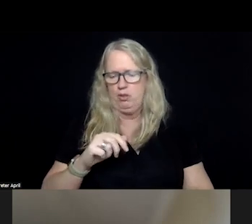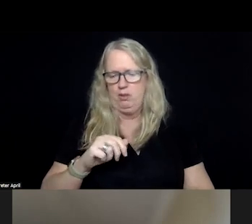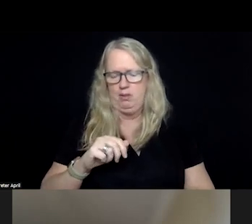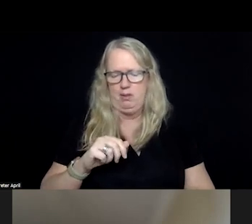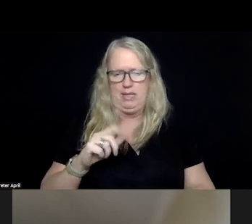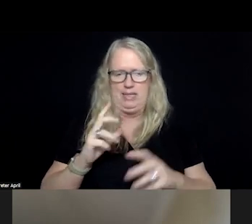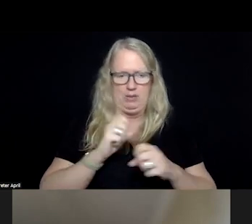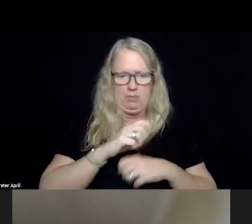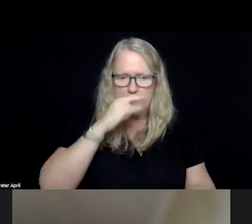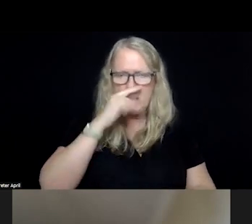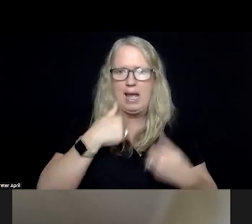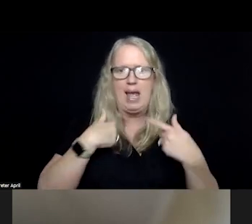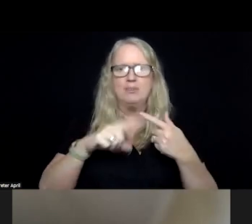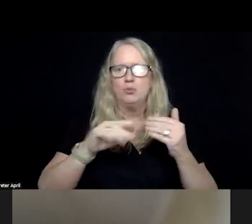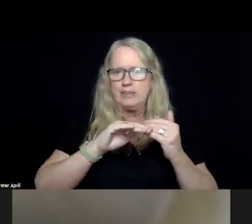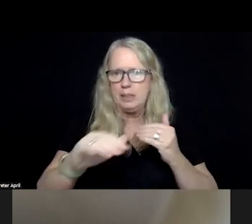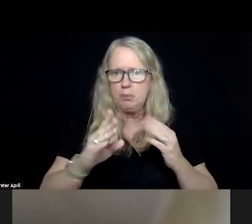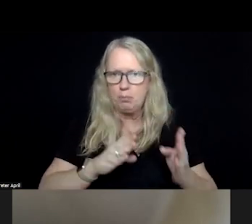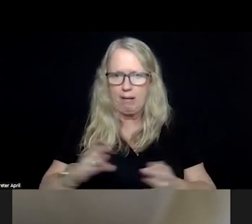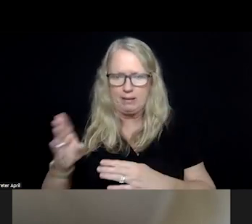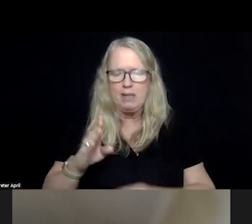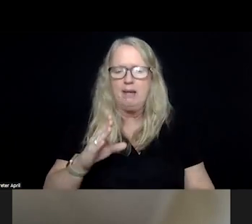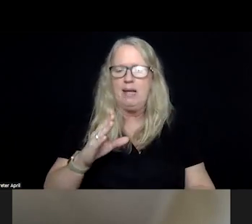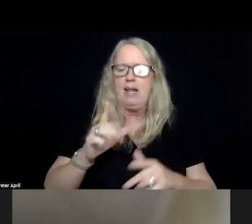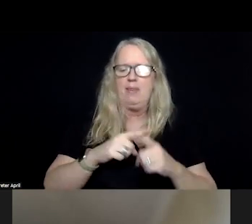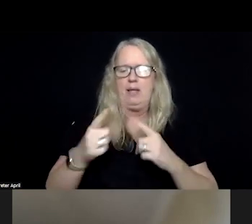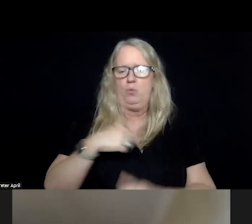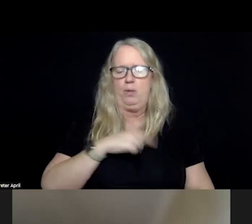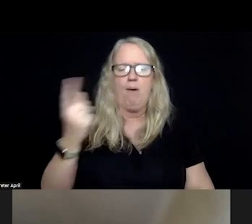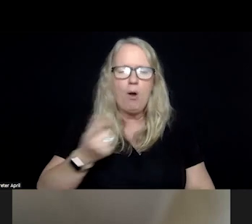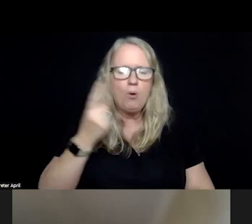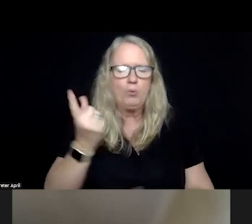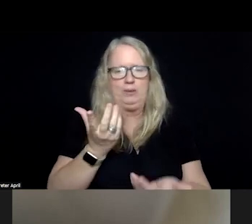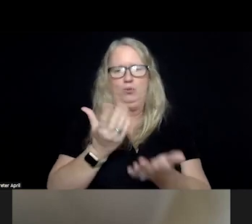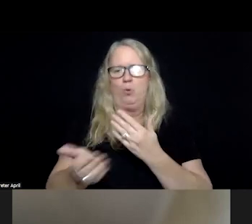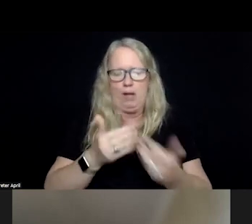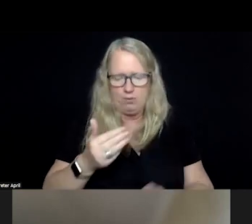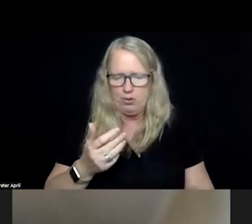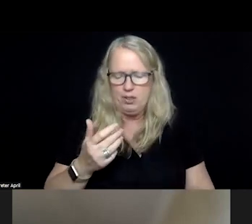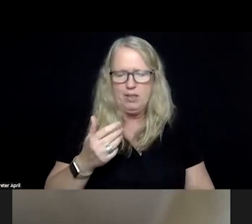THAT KID AS A STABLE PLAN AFTER THAT. THE GOOD THING ABOUT THE